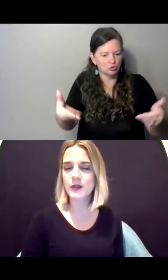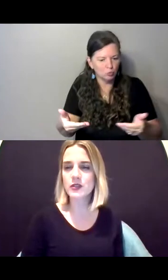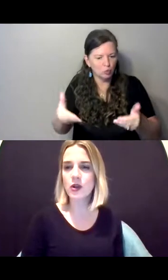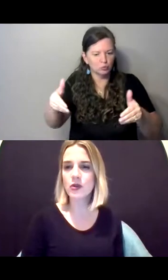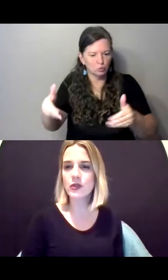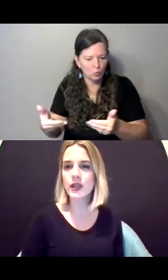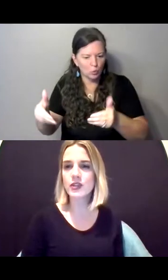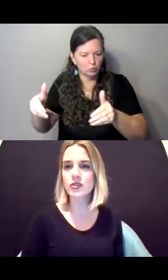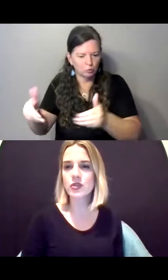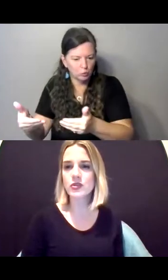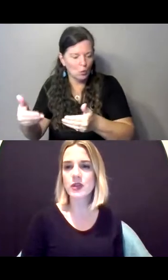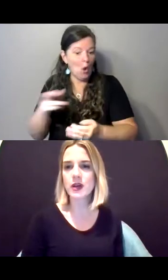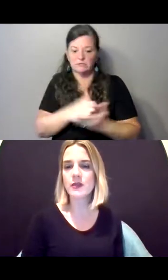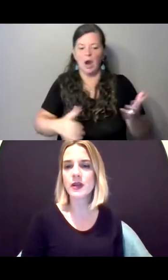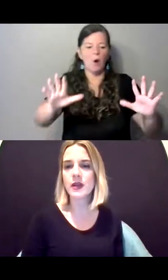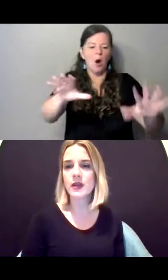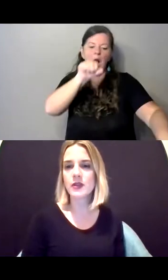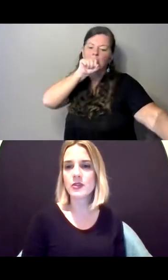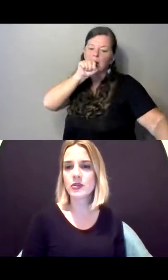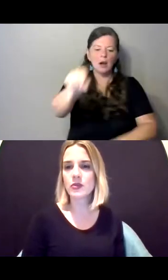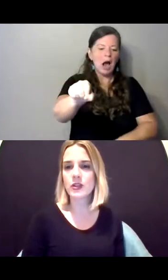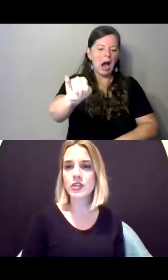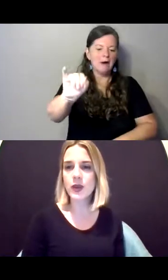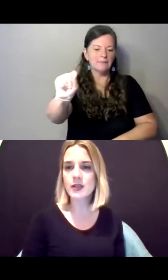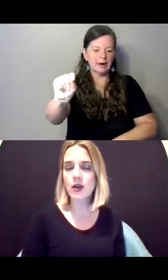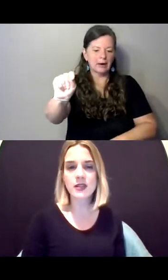but slowly introduce them to it